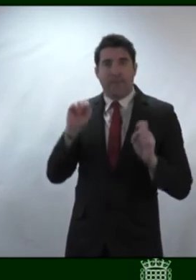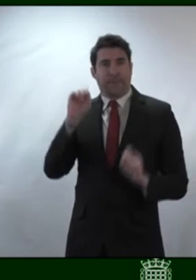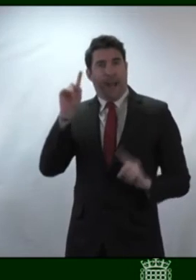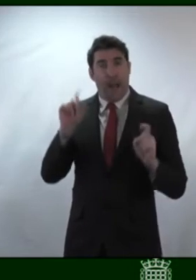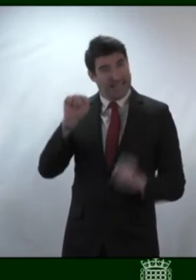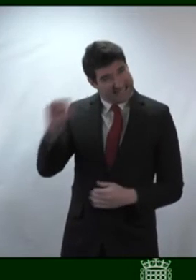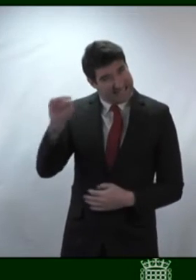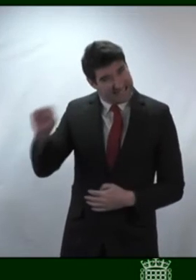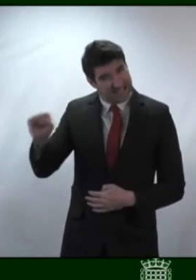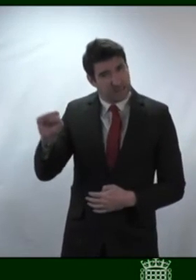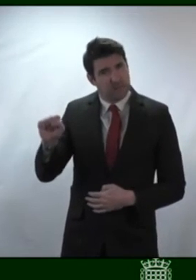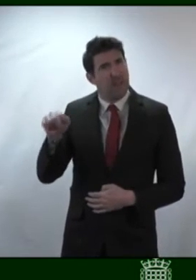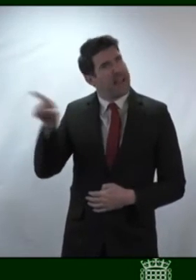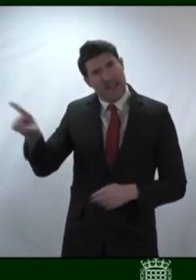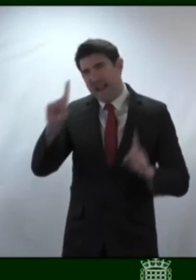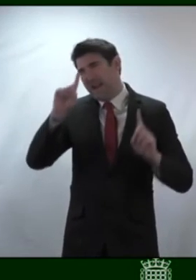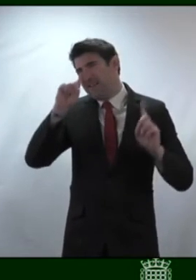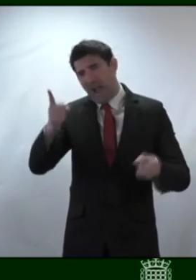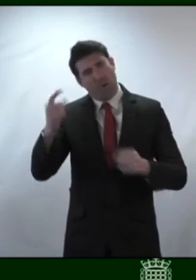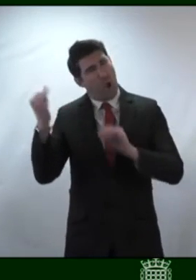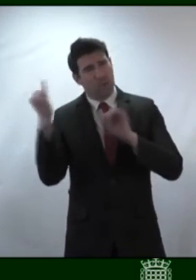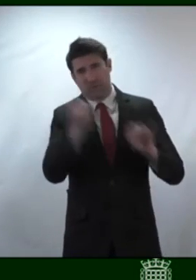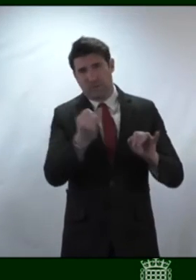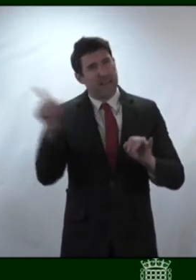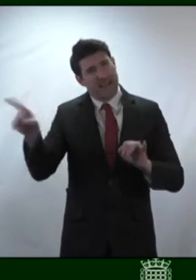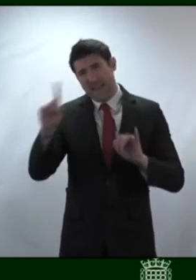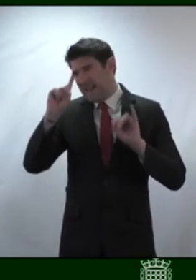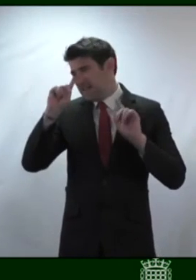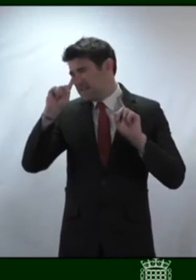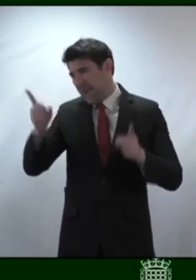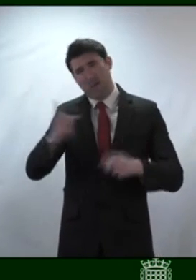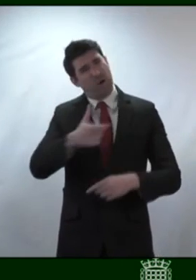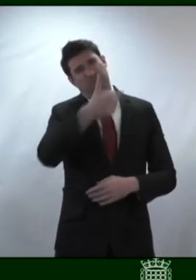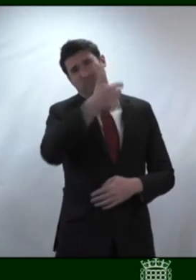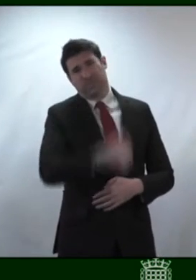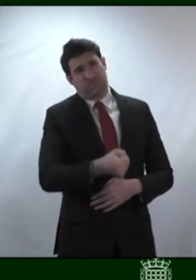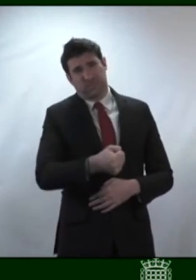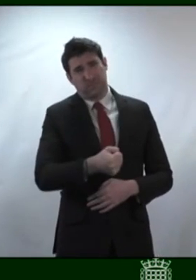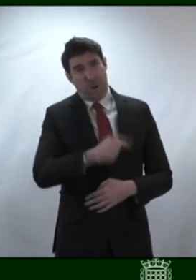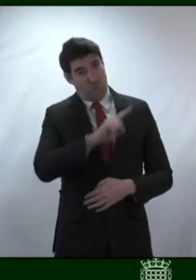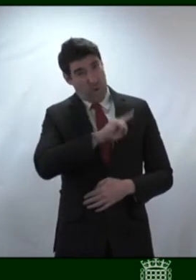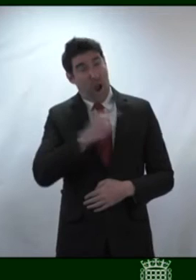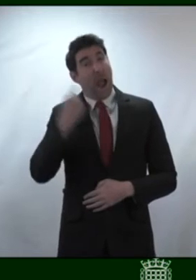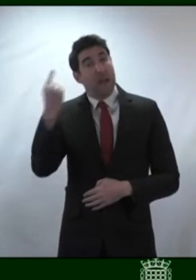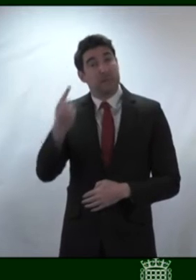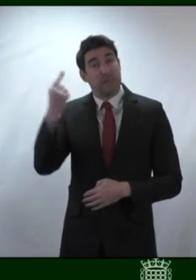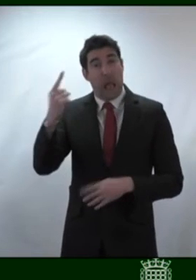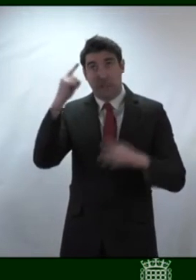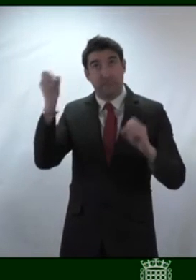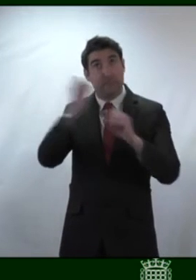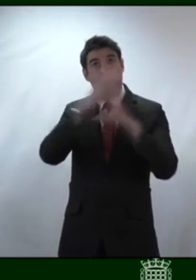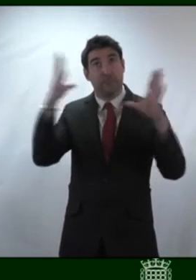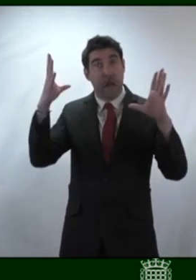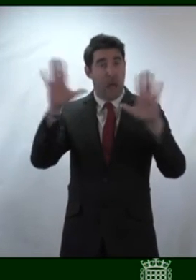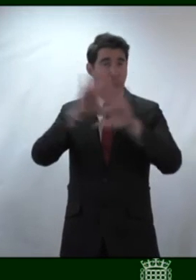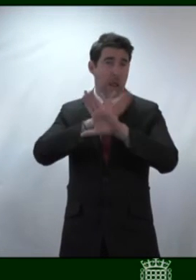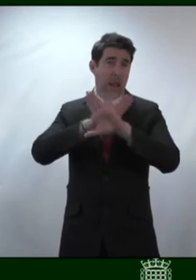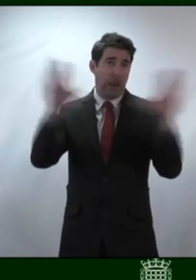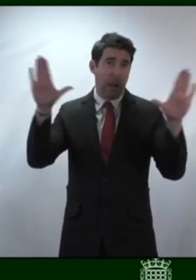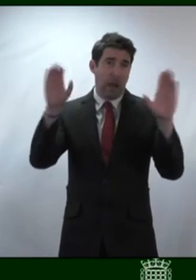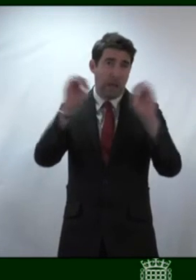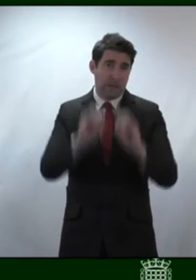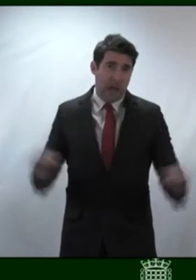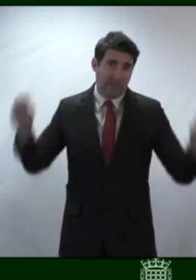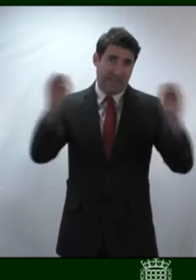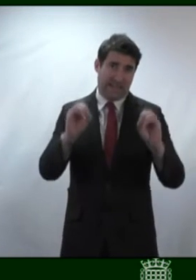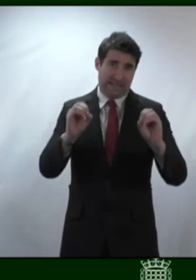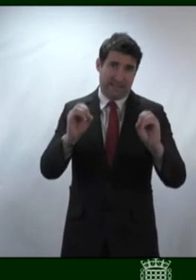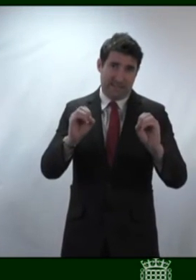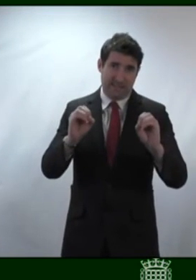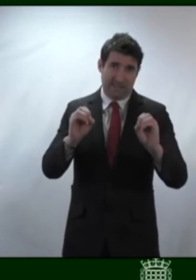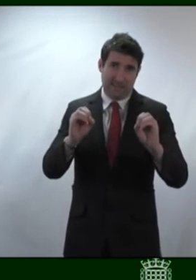view of his own. In the words of the song, “All I want for Christmas is” a view, and